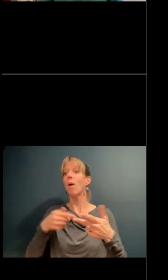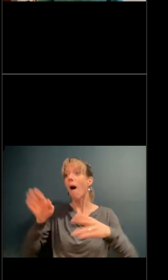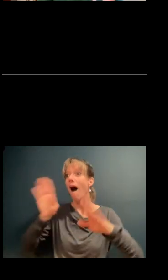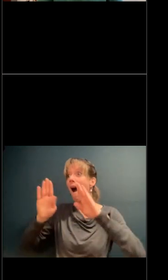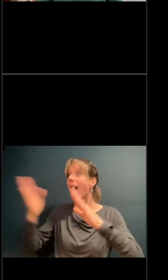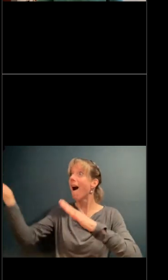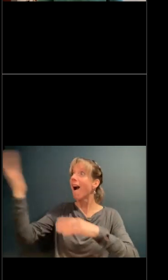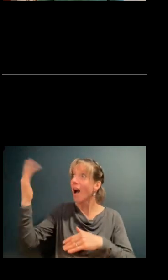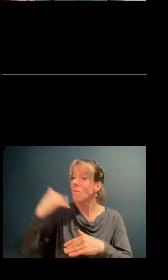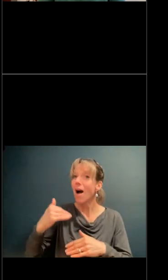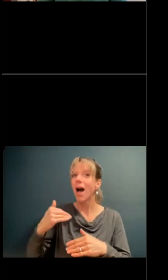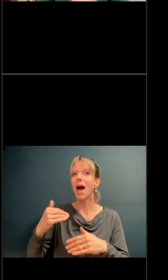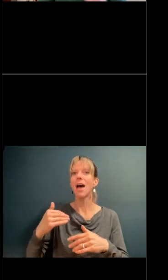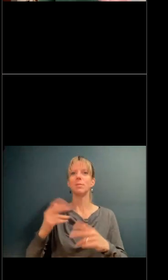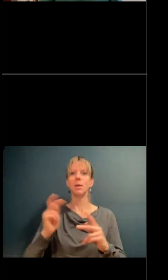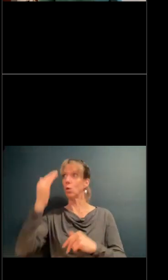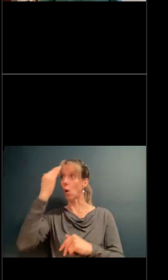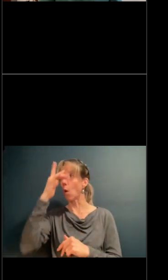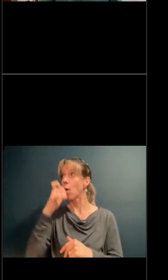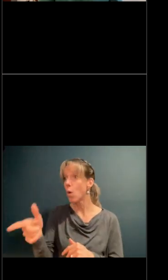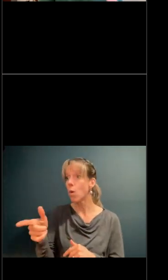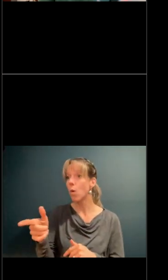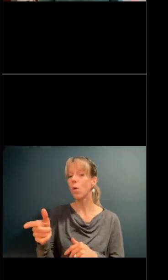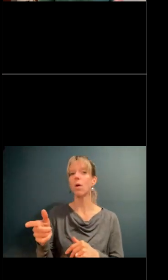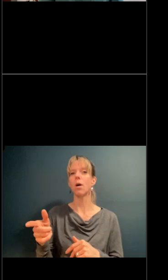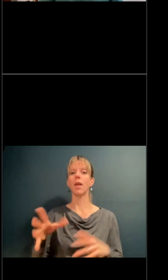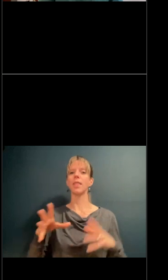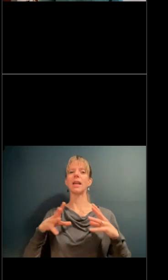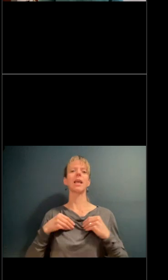Are they accepted without condition? Are they provided the support